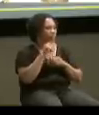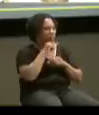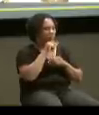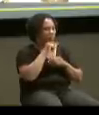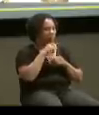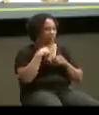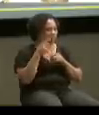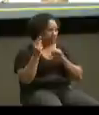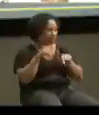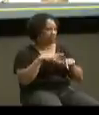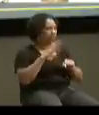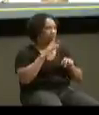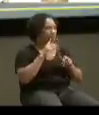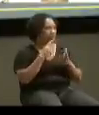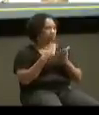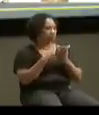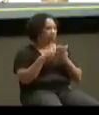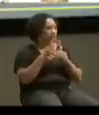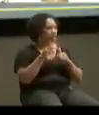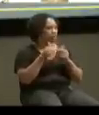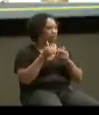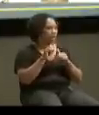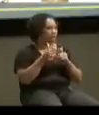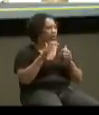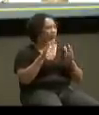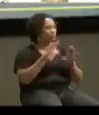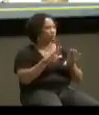WISCONSIN DOWN NOT LONG AGO TALKING TO US ABOUT HOW GREAT